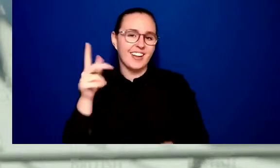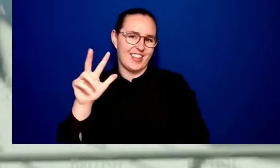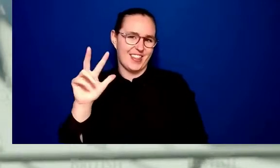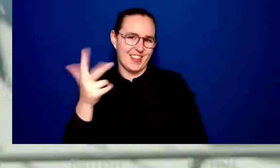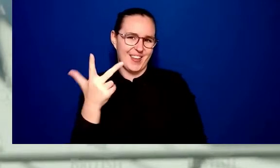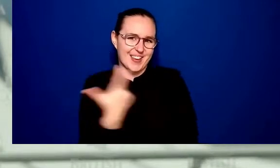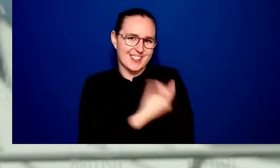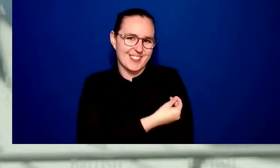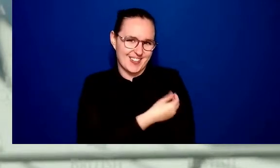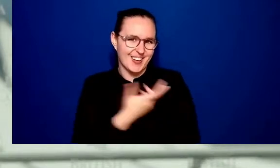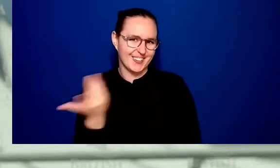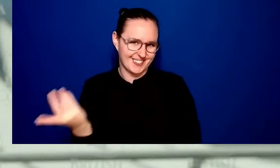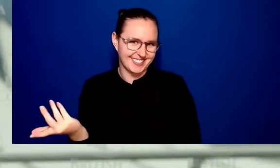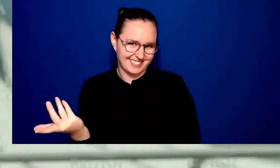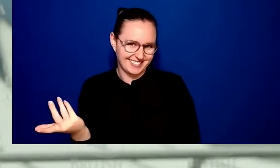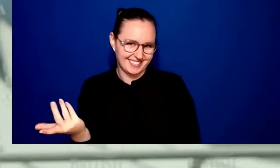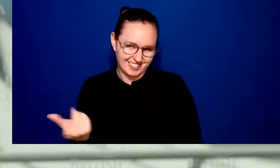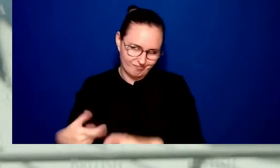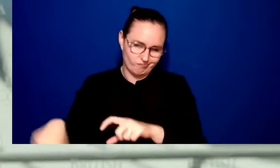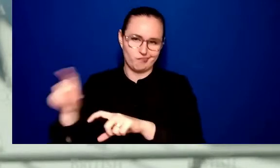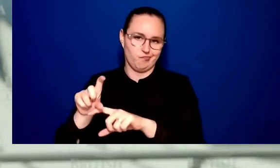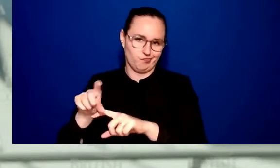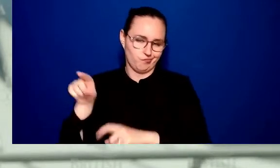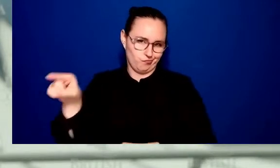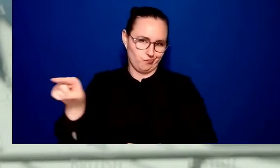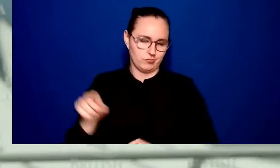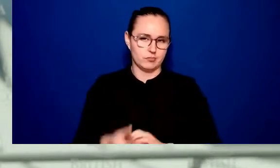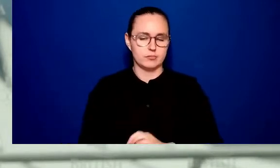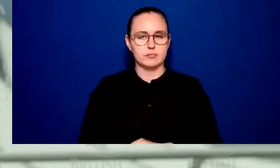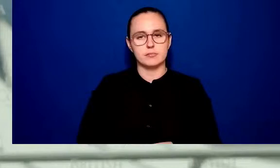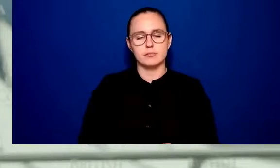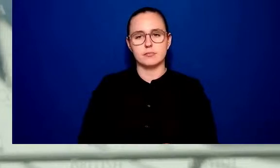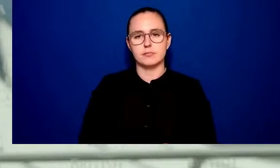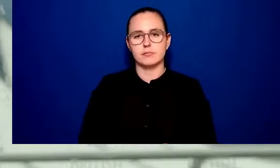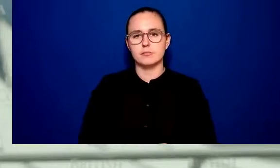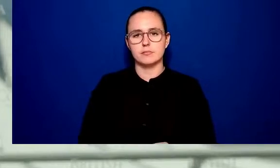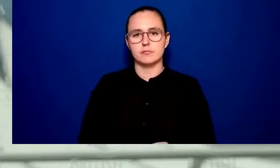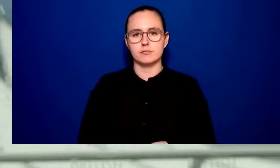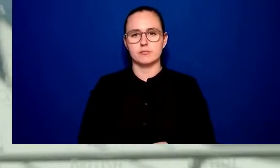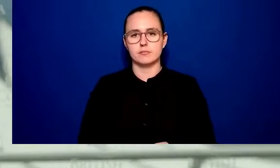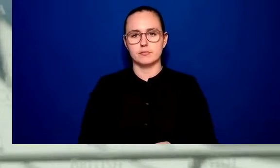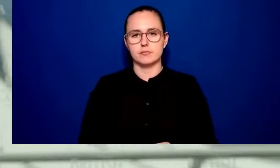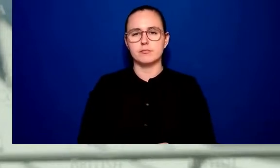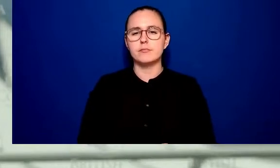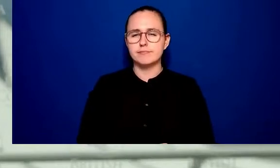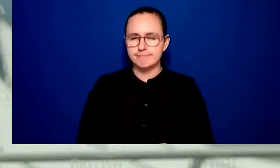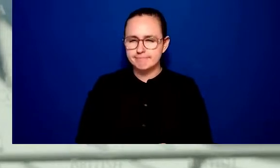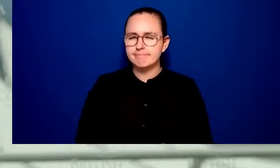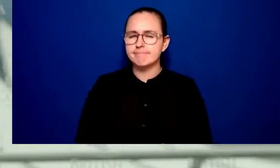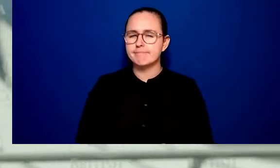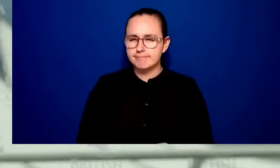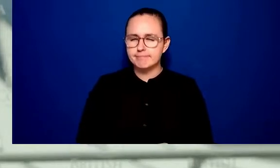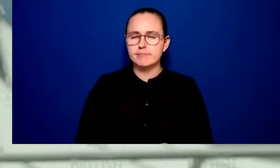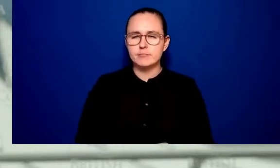The effectiveness of different vaccines schedules that they have in the U. S In particular, There's a lot of concern about